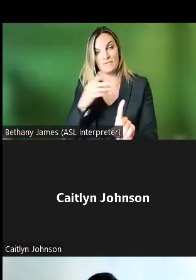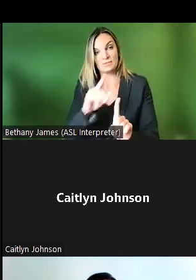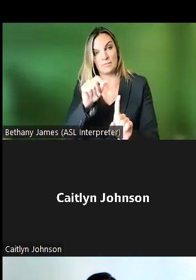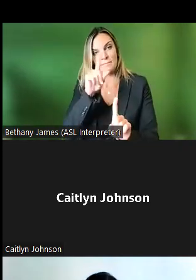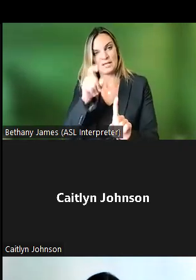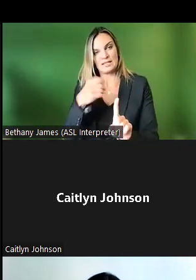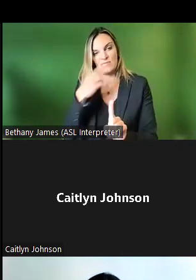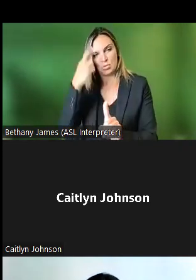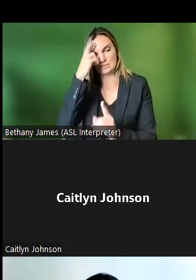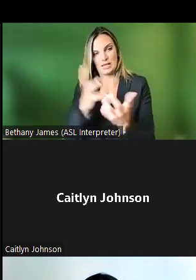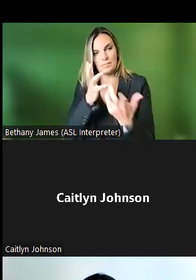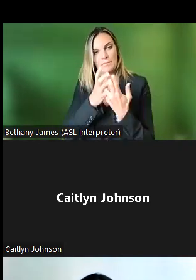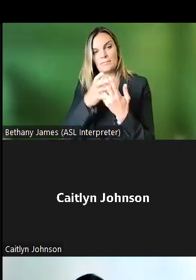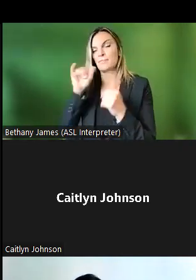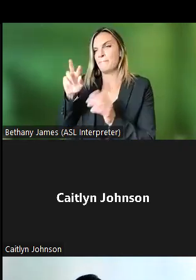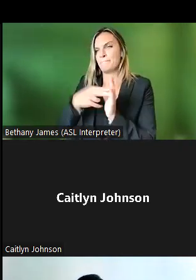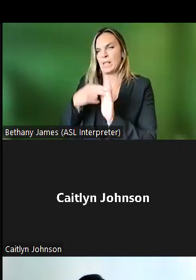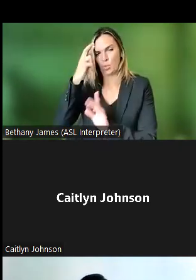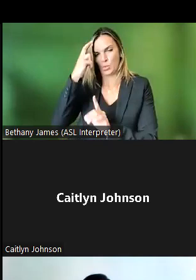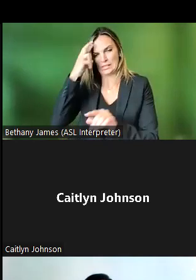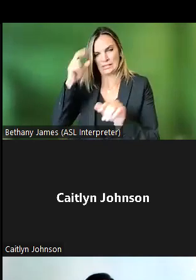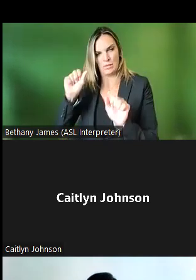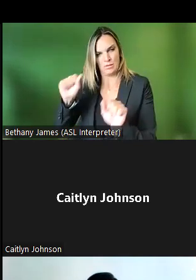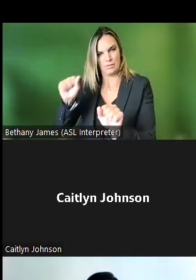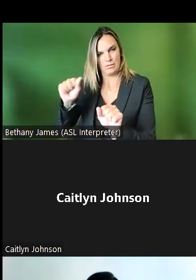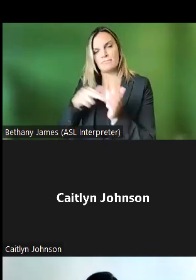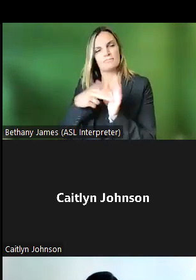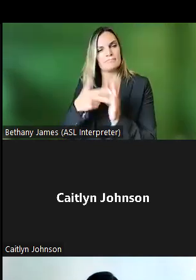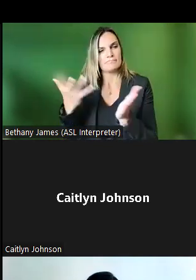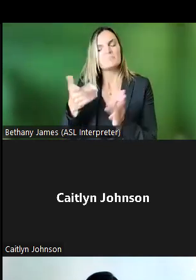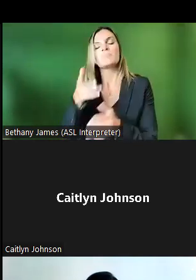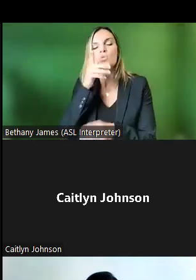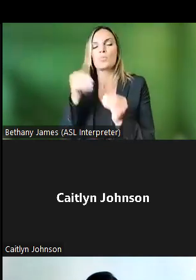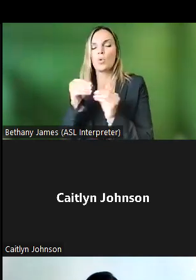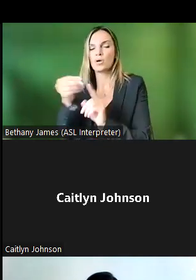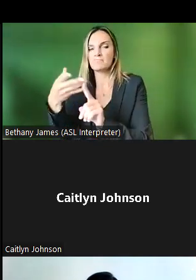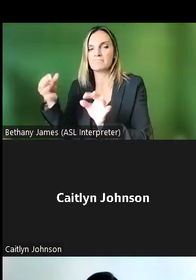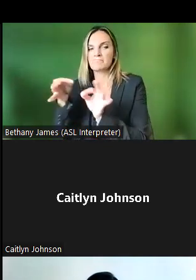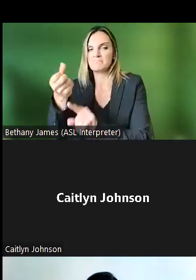We'll talk about what reasonable means a little bit later. It also prohibits retaliation against an individual